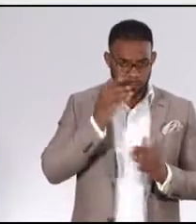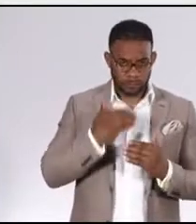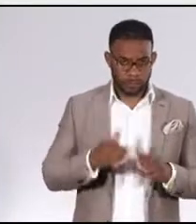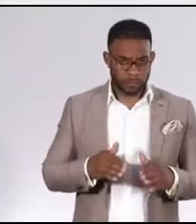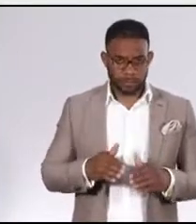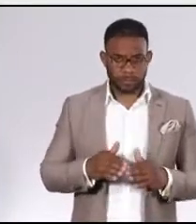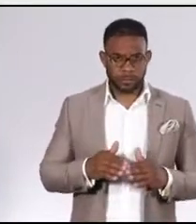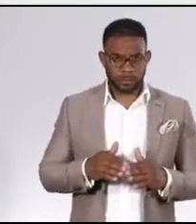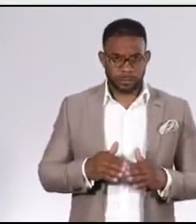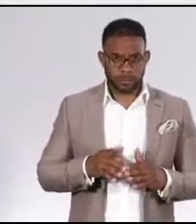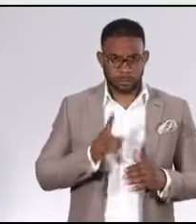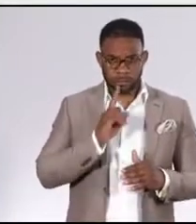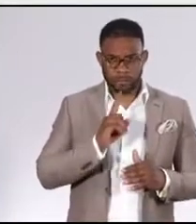um being all throughout life.